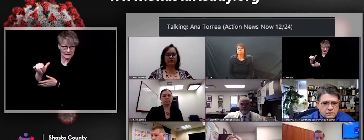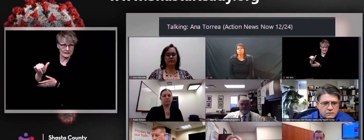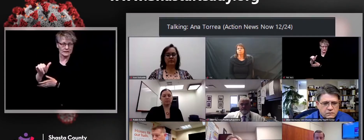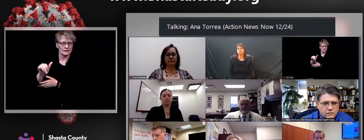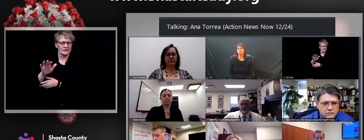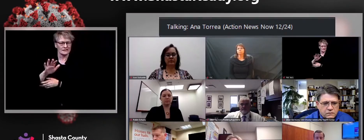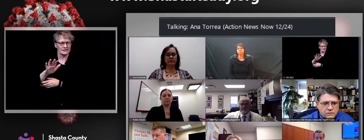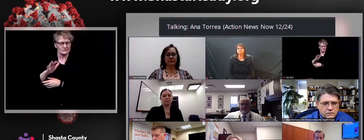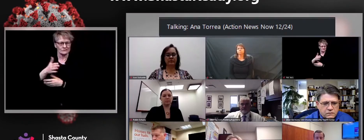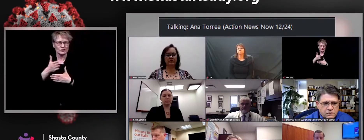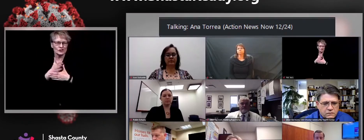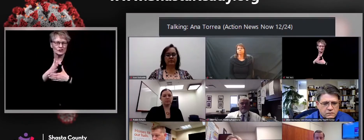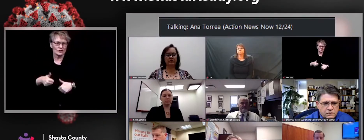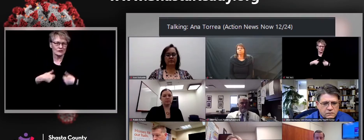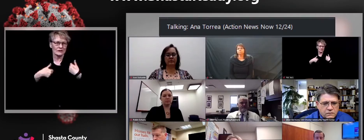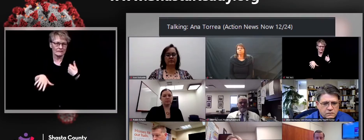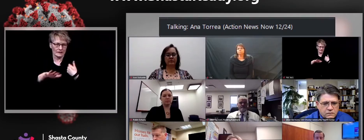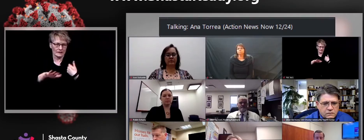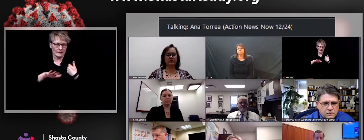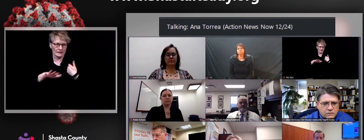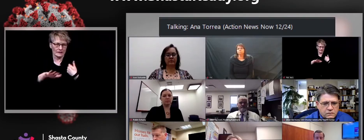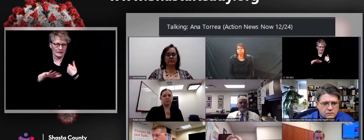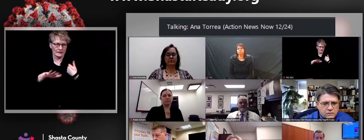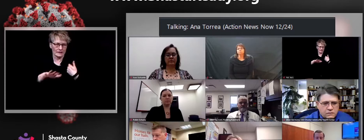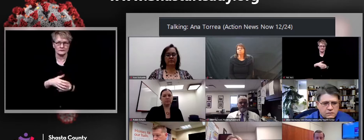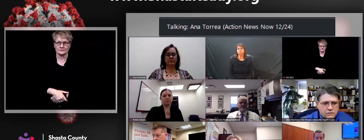or does this depend on the home, itself, that they can allow visitors